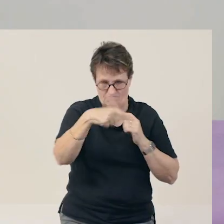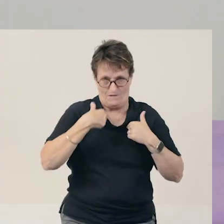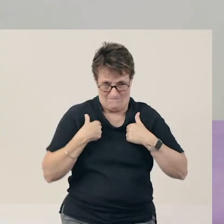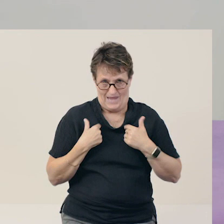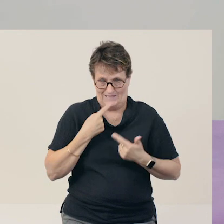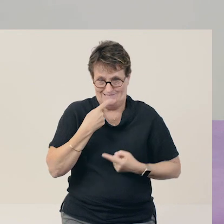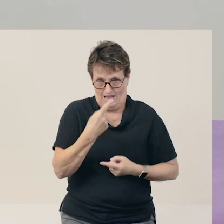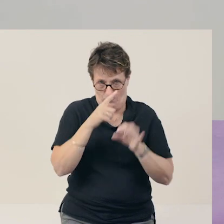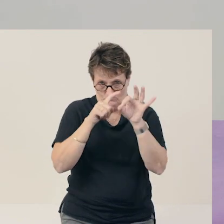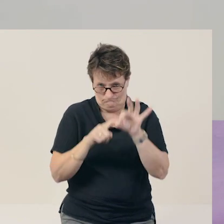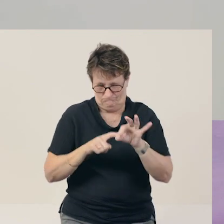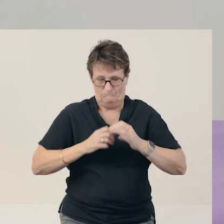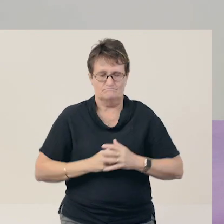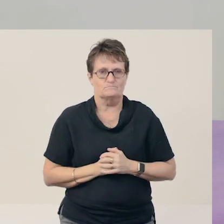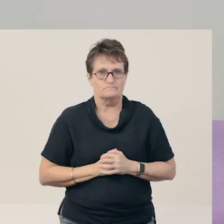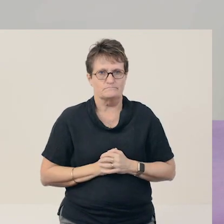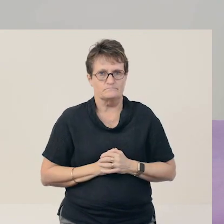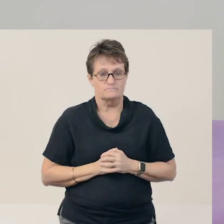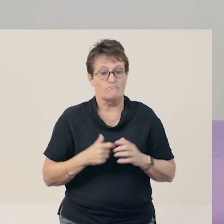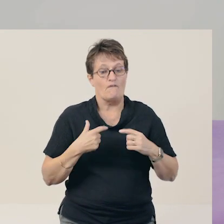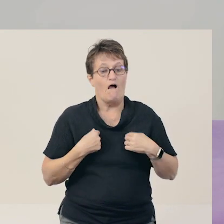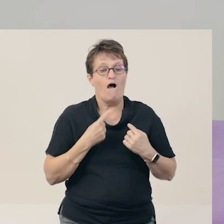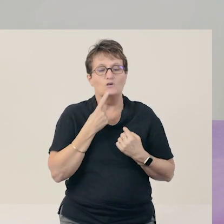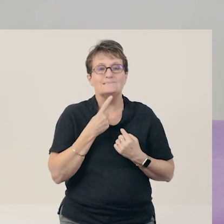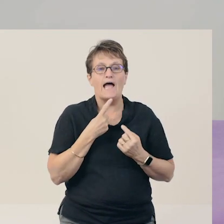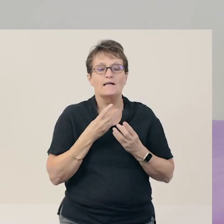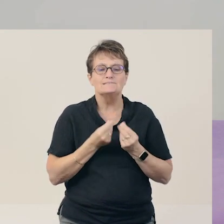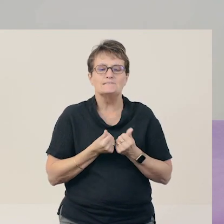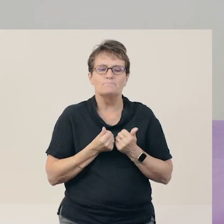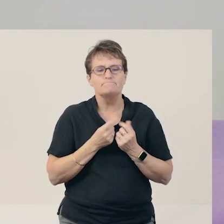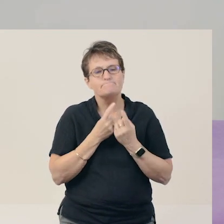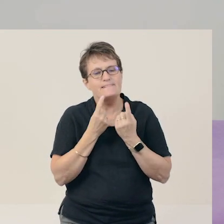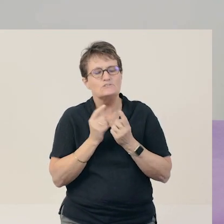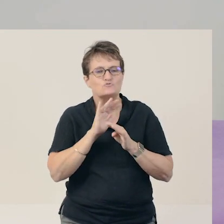Here’s how it'll work. I’ll say some statements about short stories and novels,